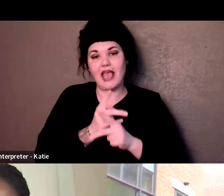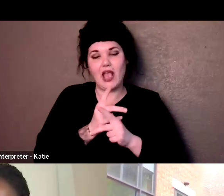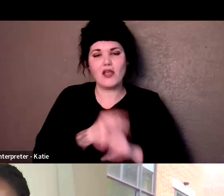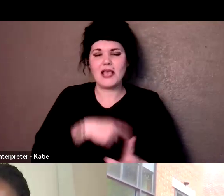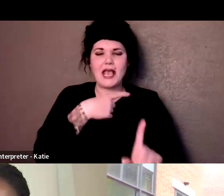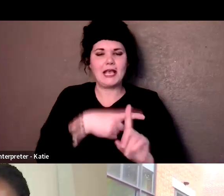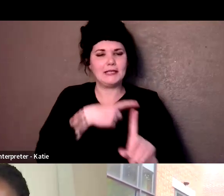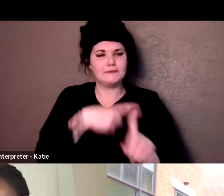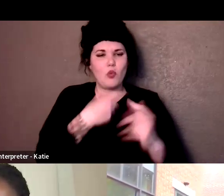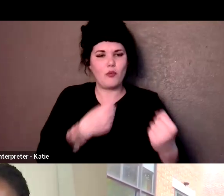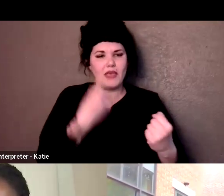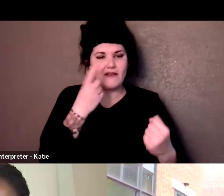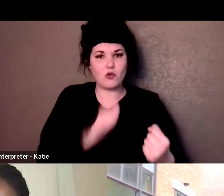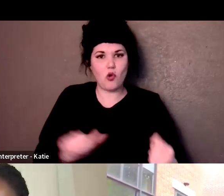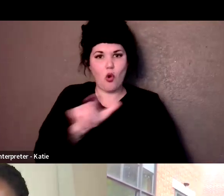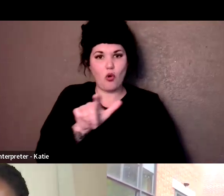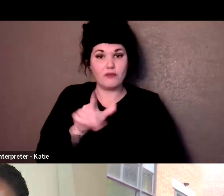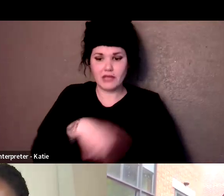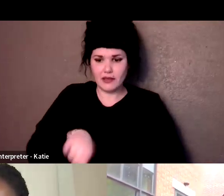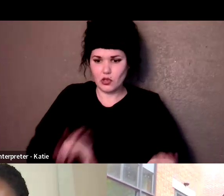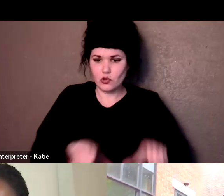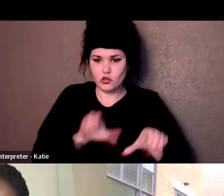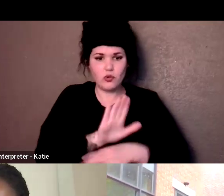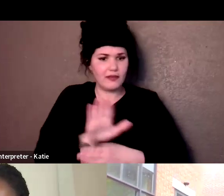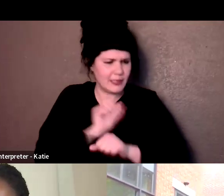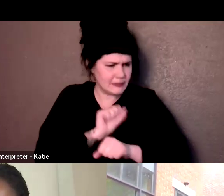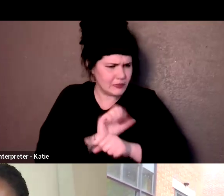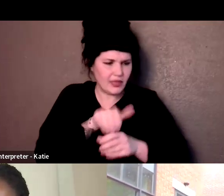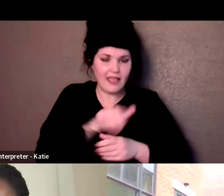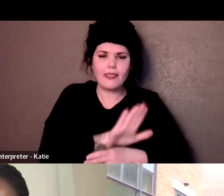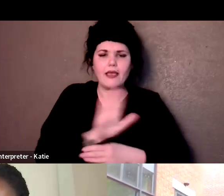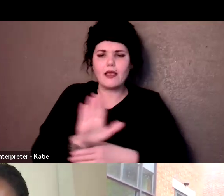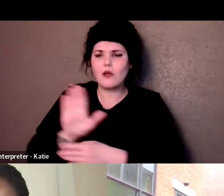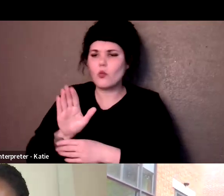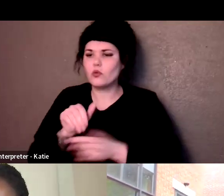part in their own communities and and making it really accessible for the communities, and not only